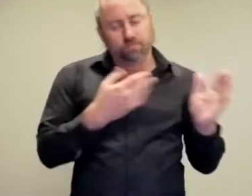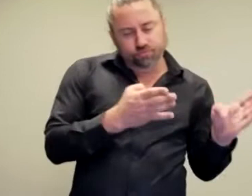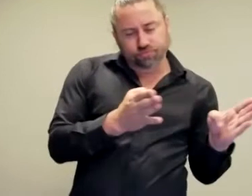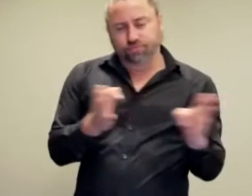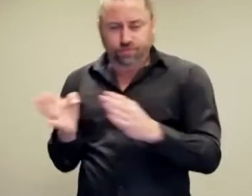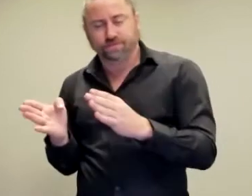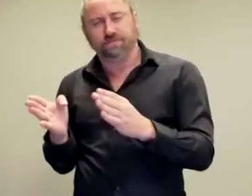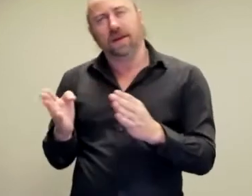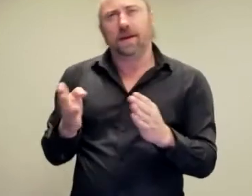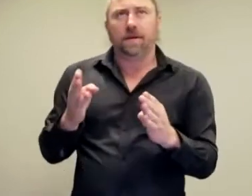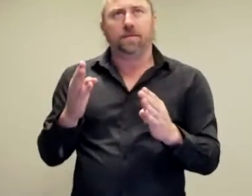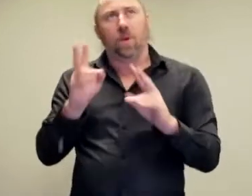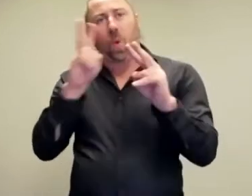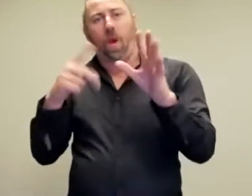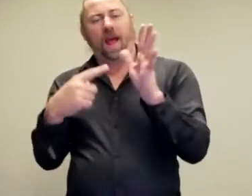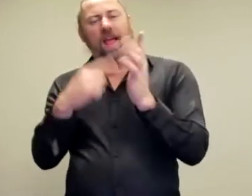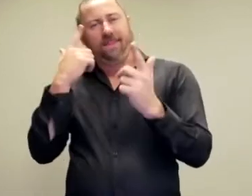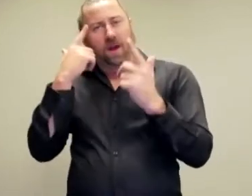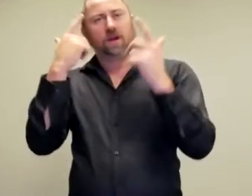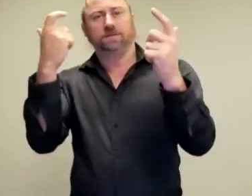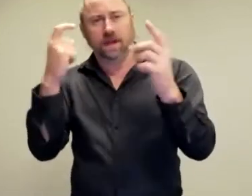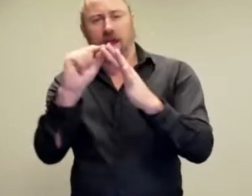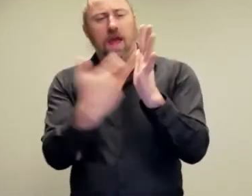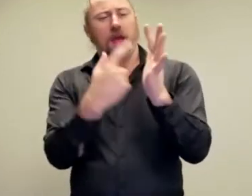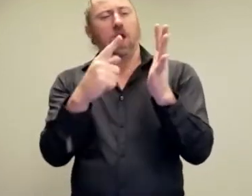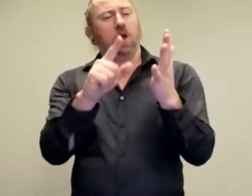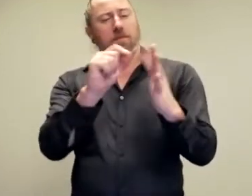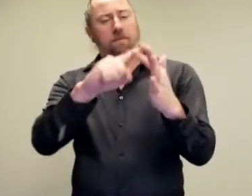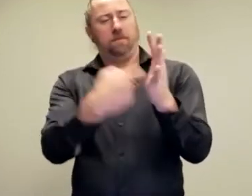this idea of using Peruvian textiles which I find